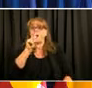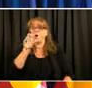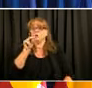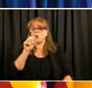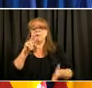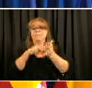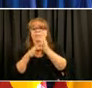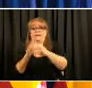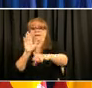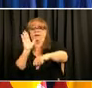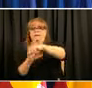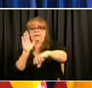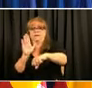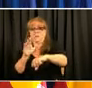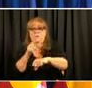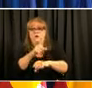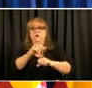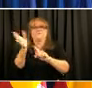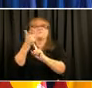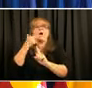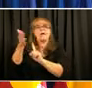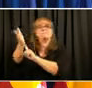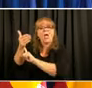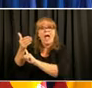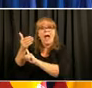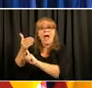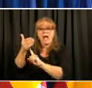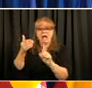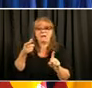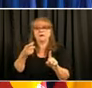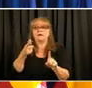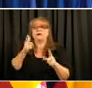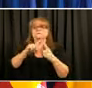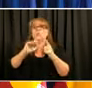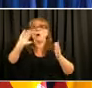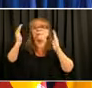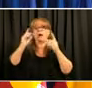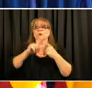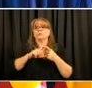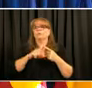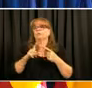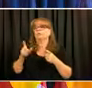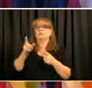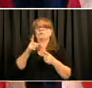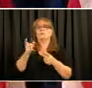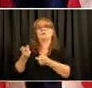happened with the ski resorts in the spring so so a lot of those protocols for for colleges are not